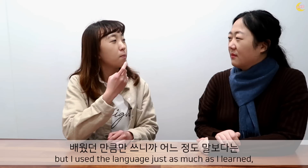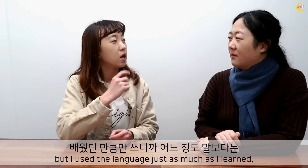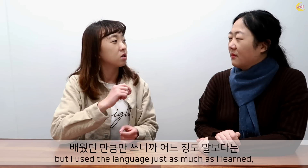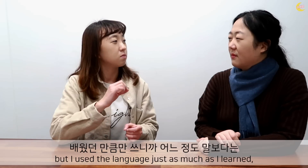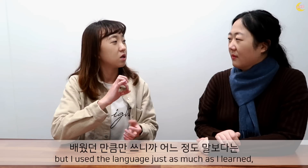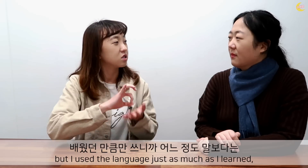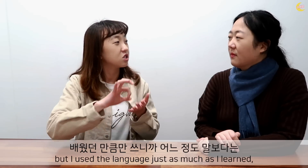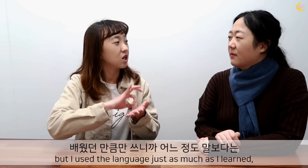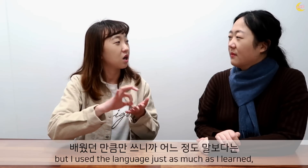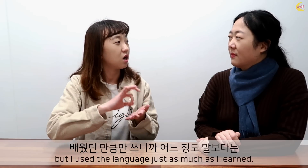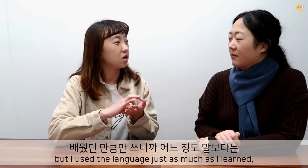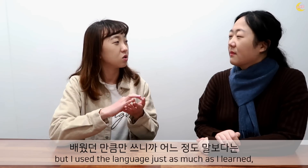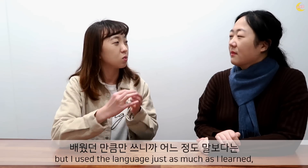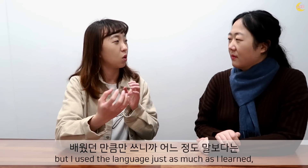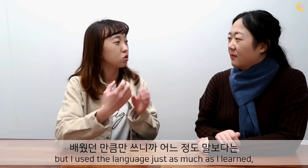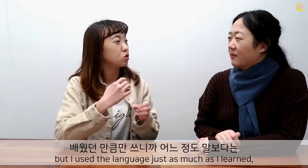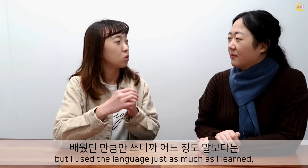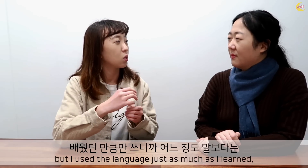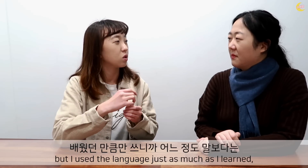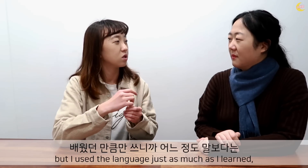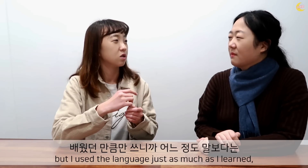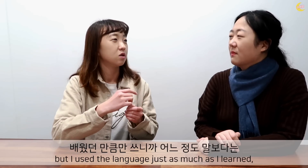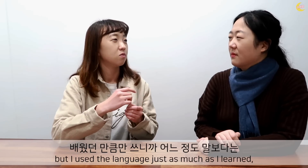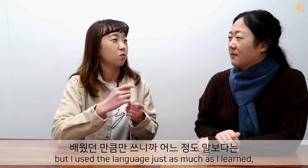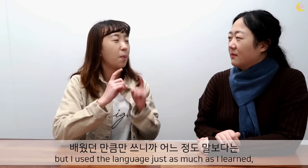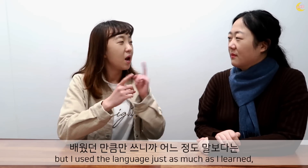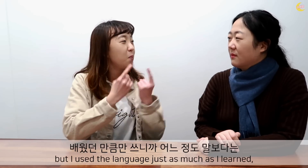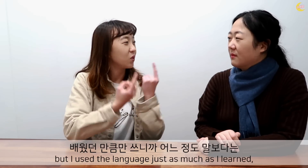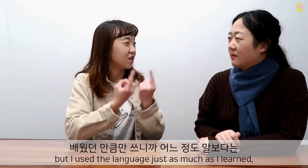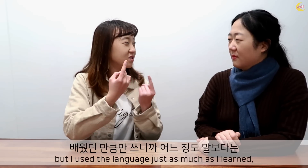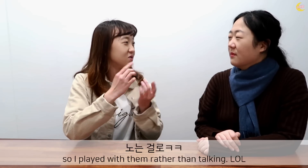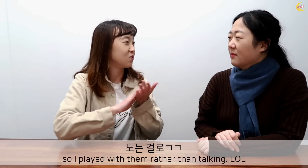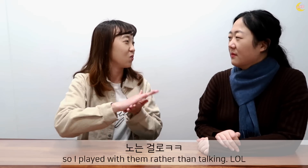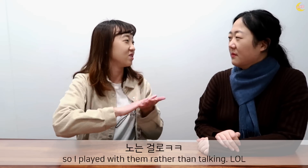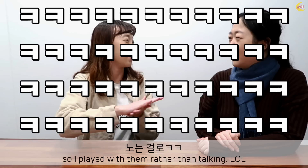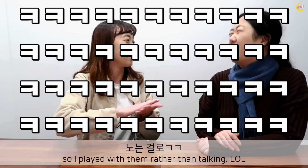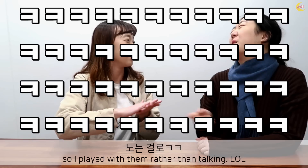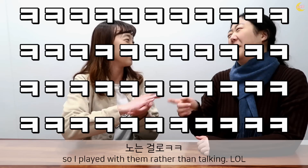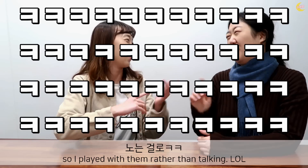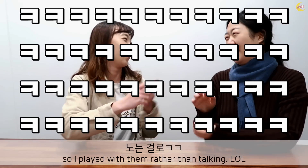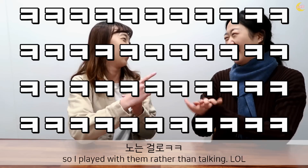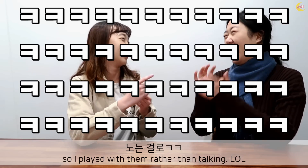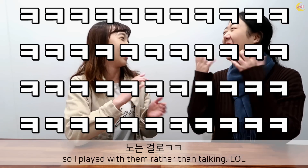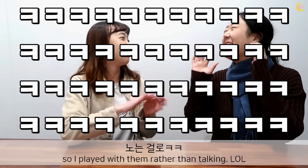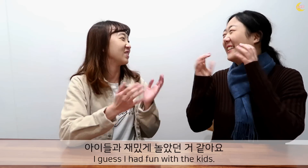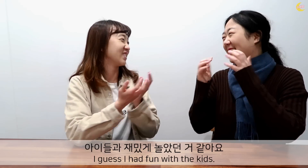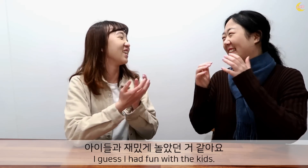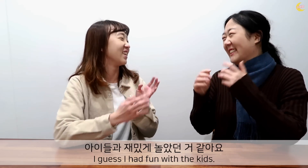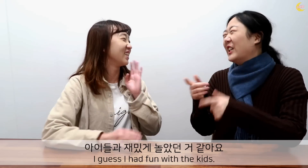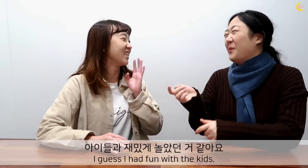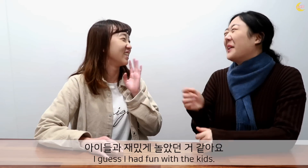but I used the language just as much as I learned, so I played with them rather than talking. LOL